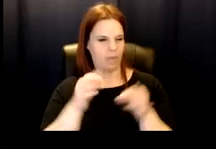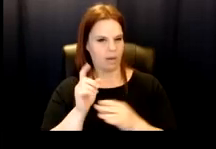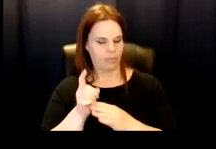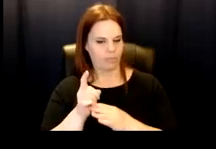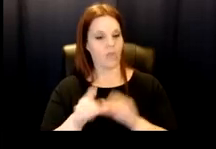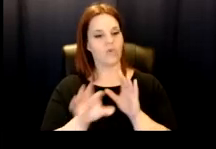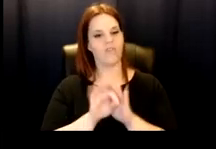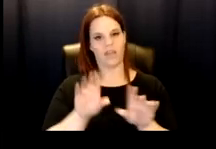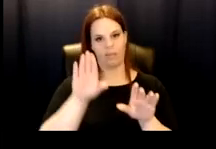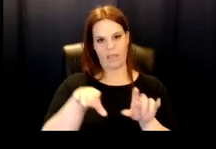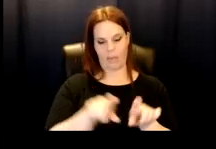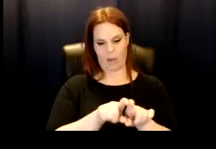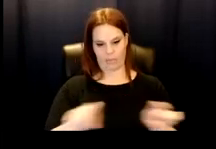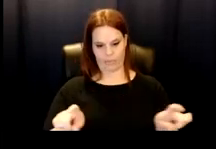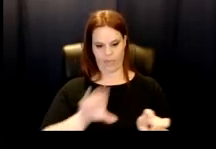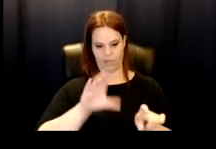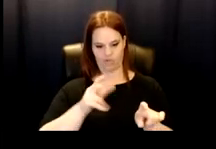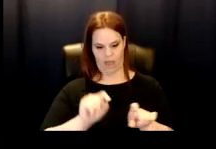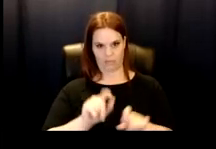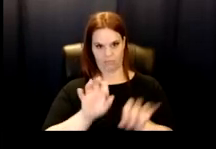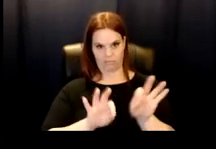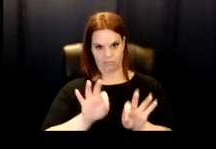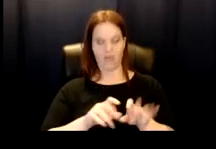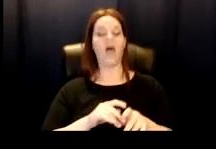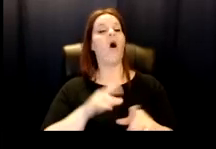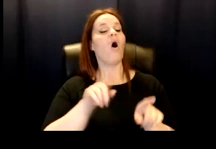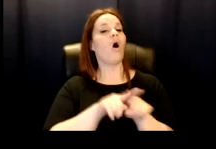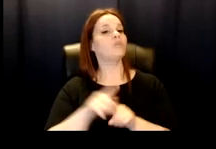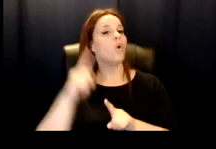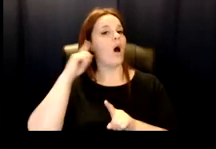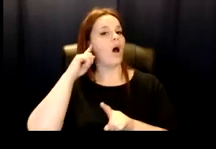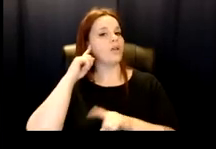of your screen. The audio settings are the left bottom of your screen, the advanced view